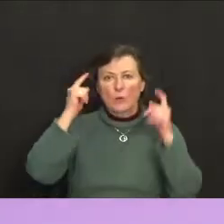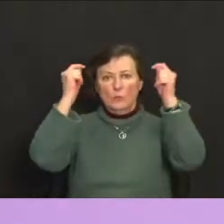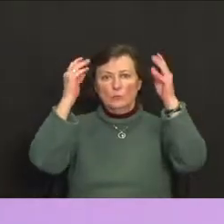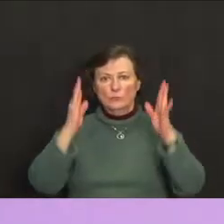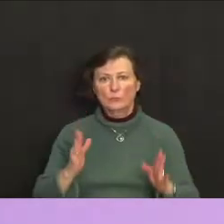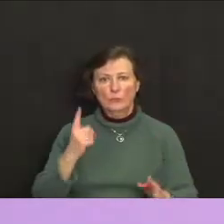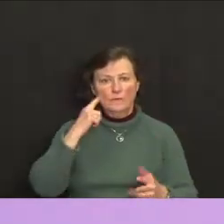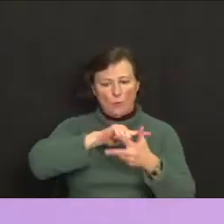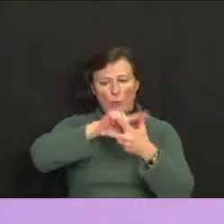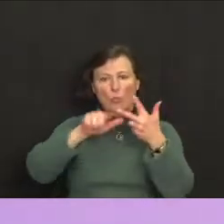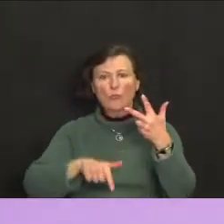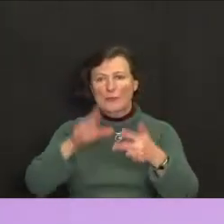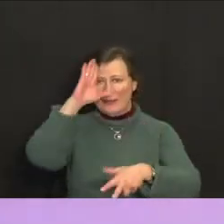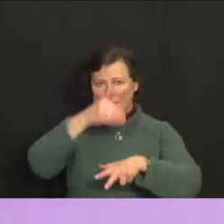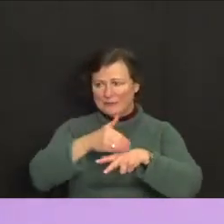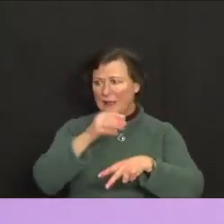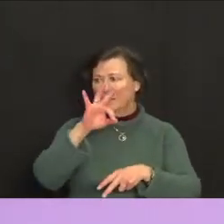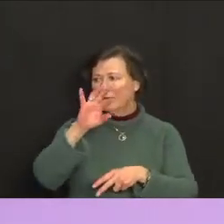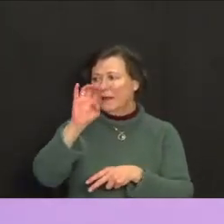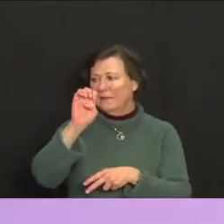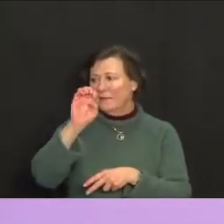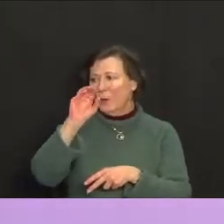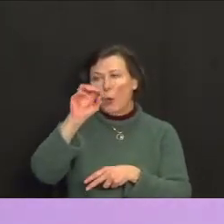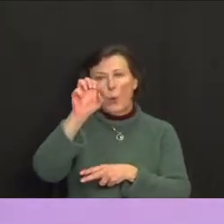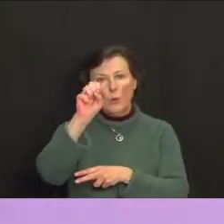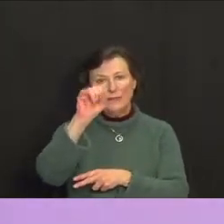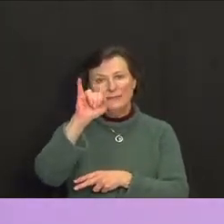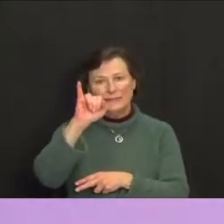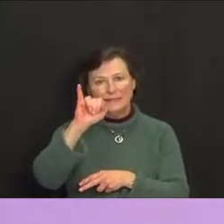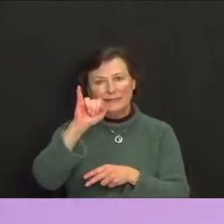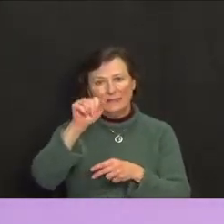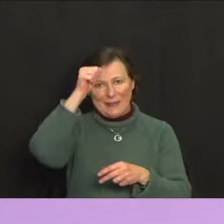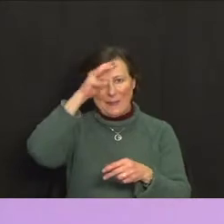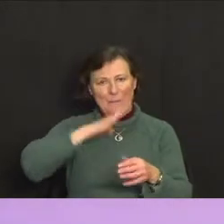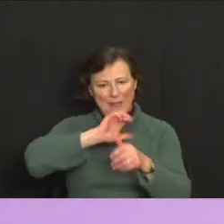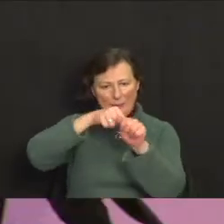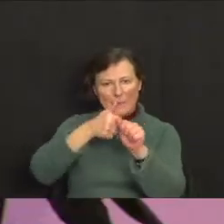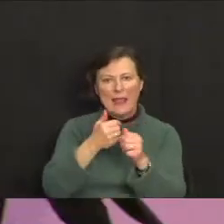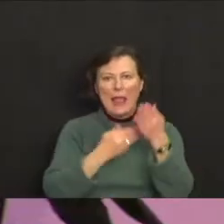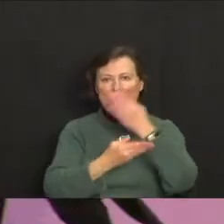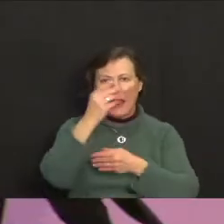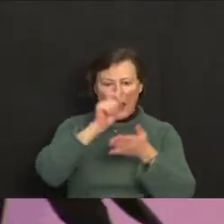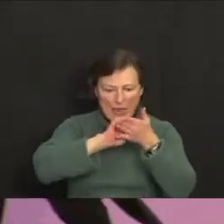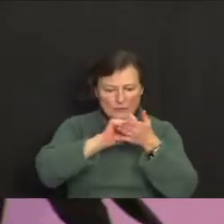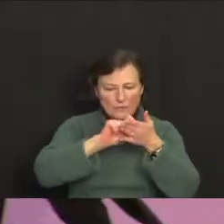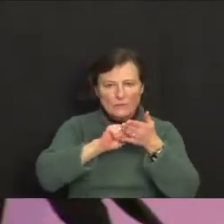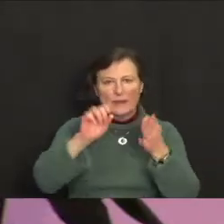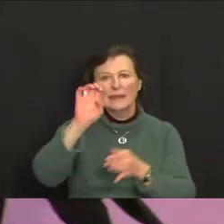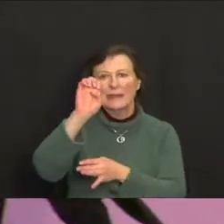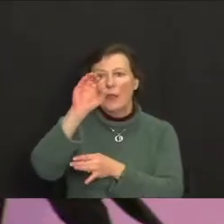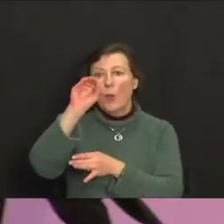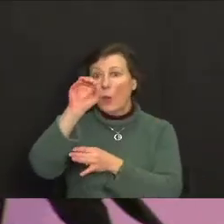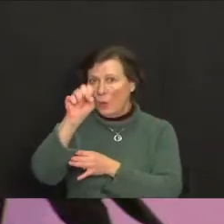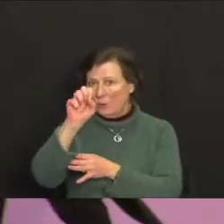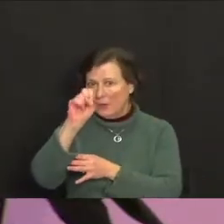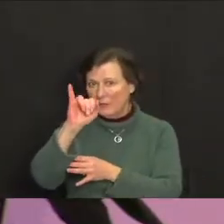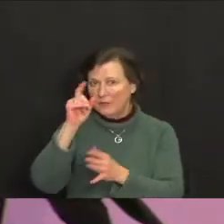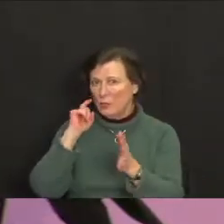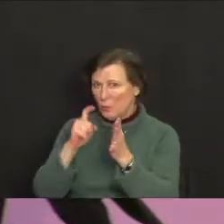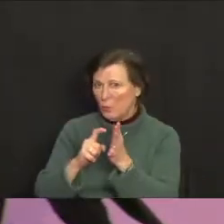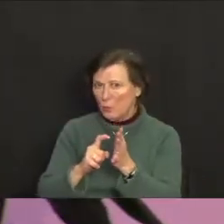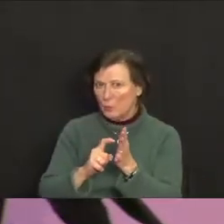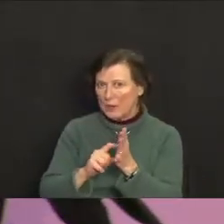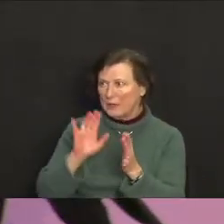Eossi, the man behind those handmade books and tracts. Eossi recognized his brilliance and sent